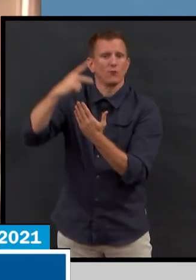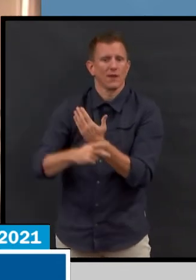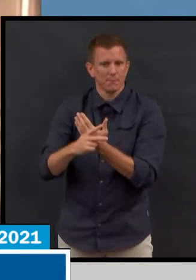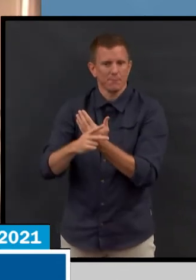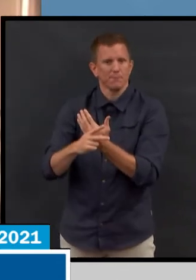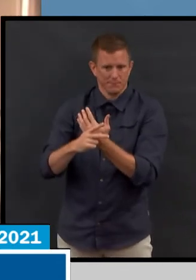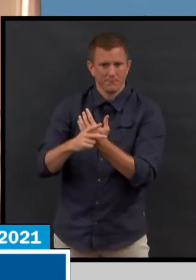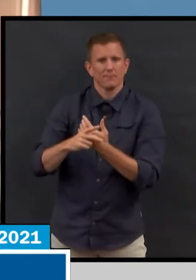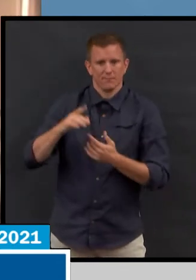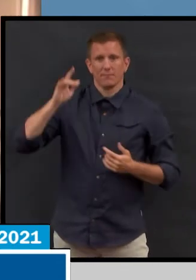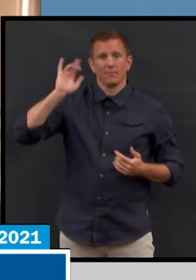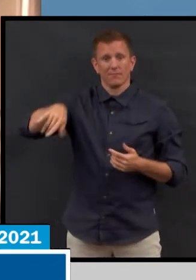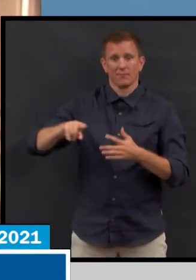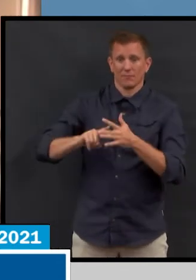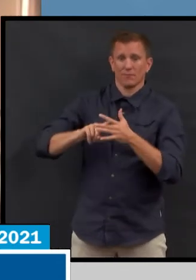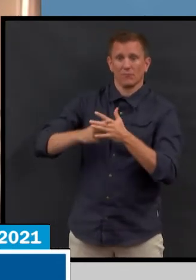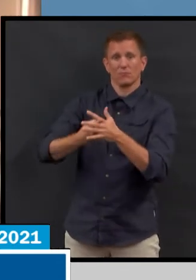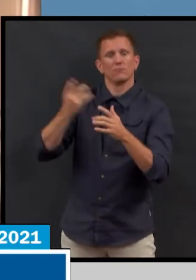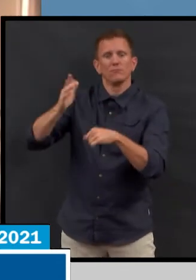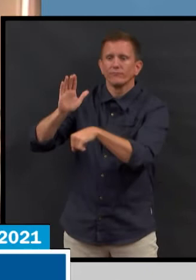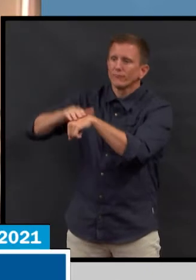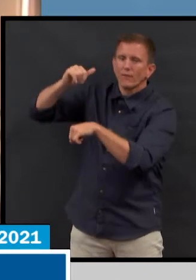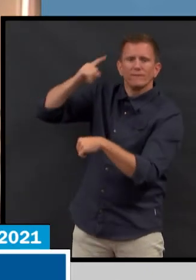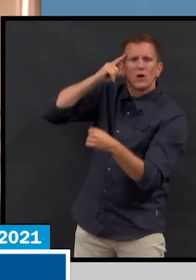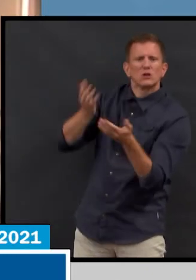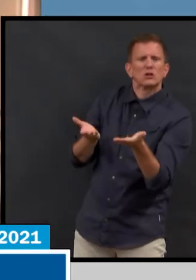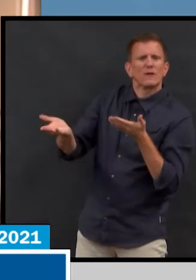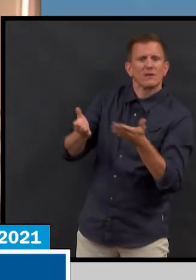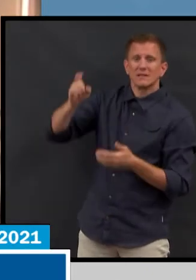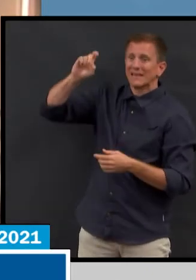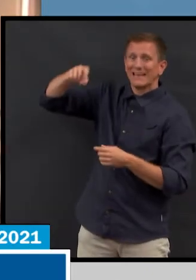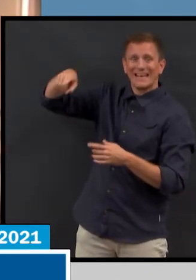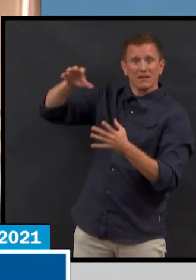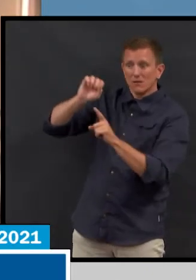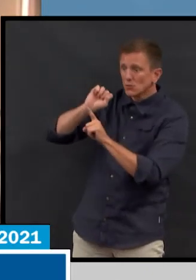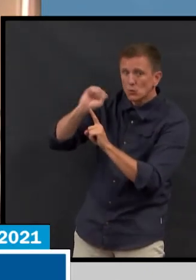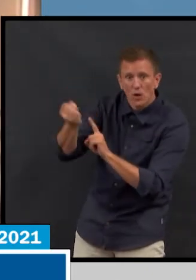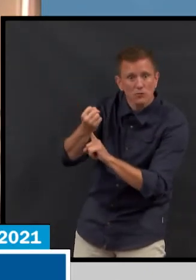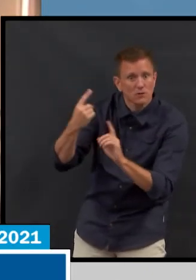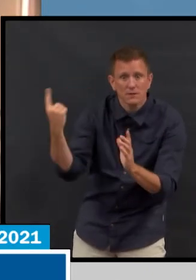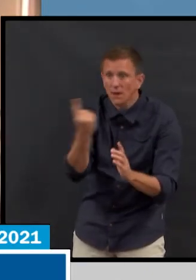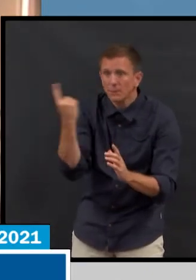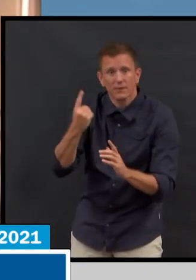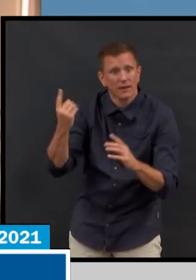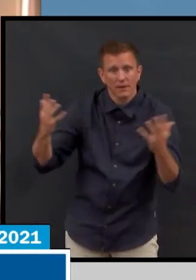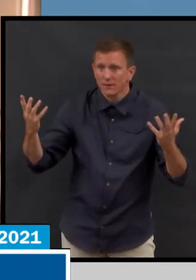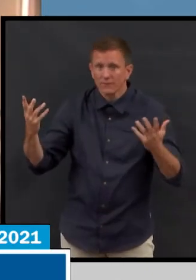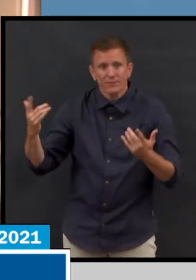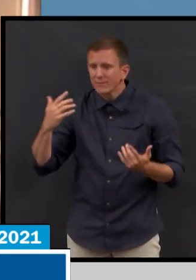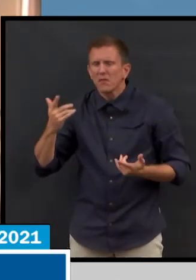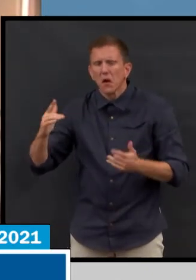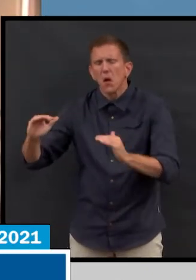is low level then uh the city council the mayor are expanding the star program that would be a